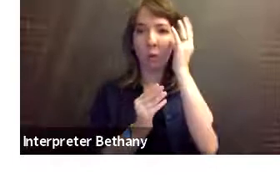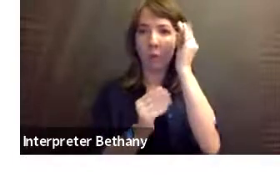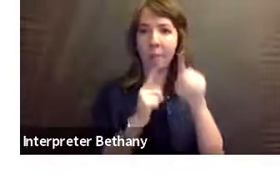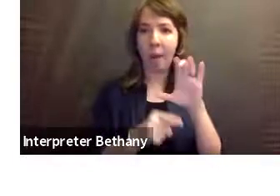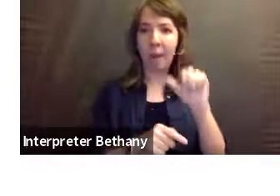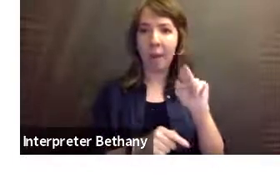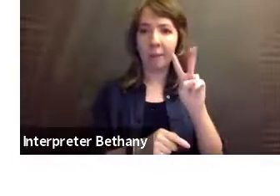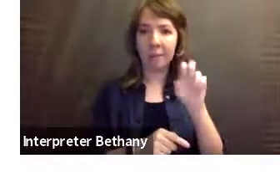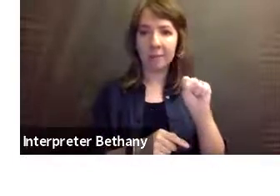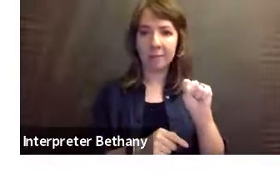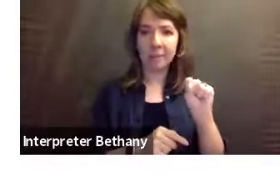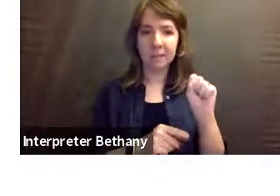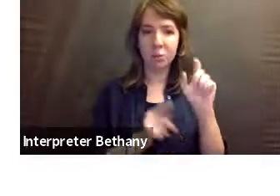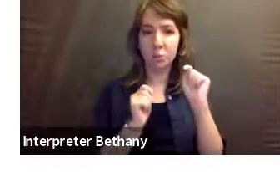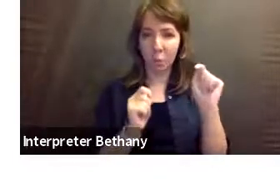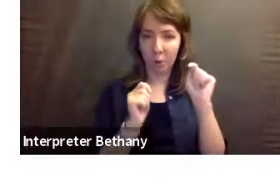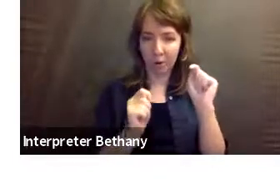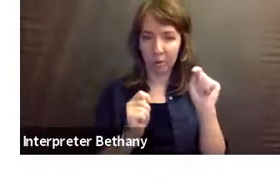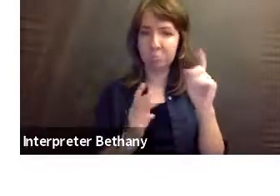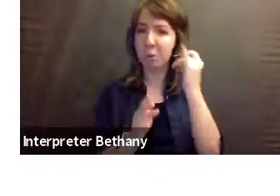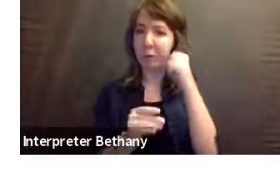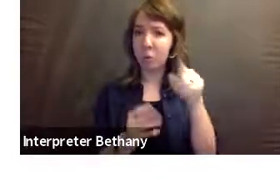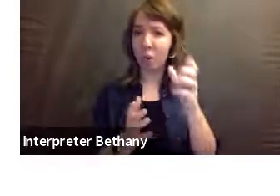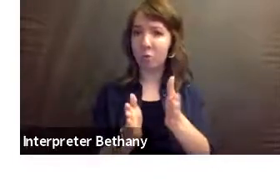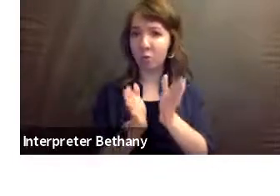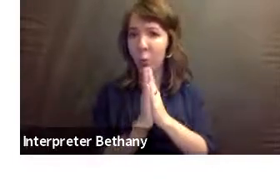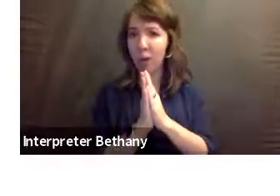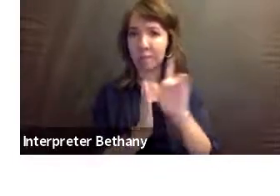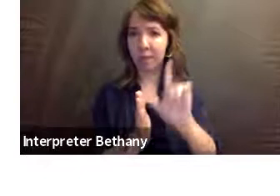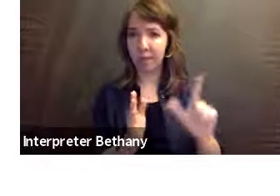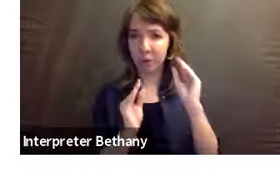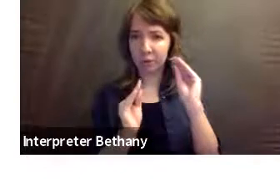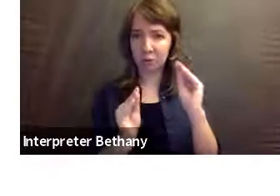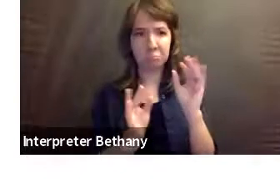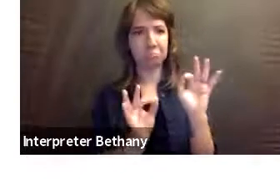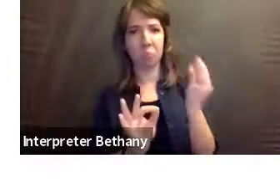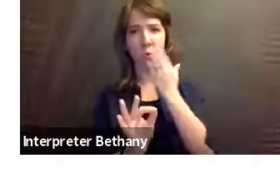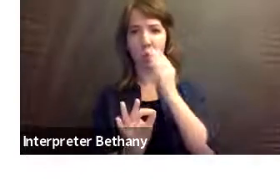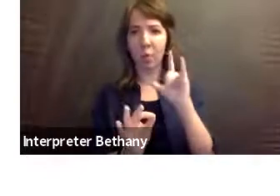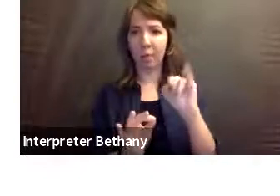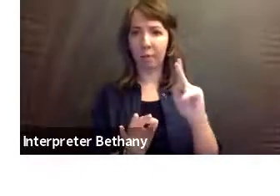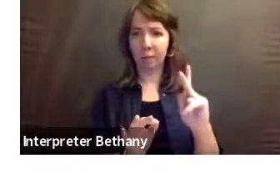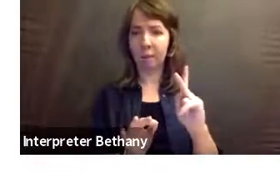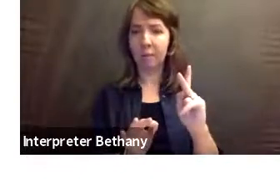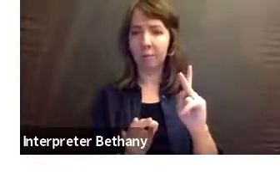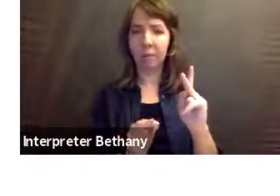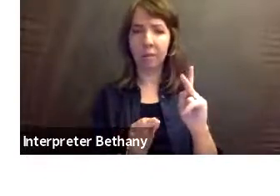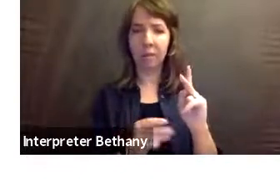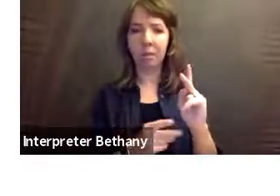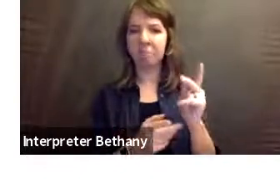Linda Kobashigawa: If you do want to request any library instruction. This is the link you would want to go to. And again, it's just in that faculty live guide.